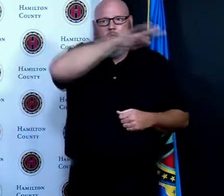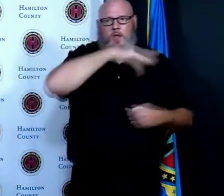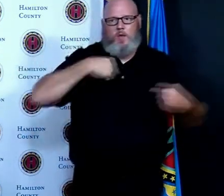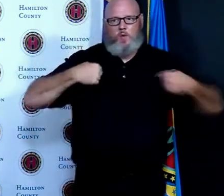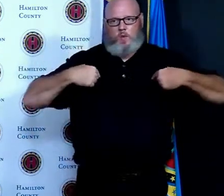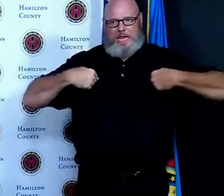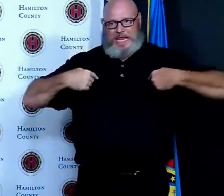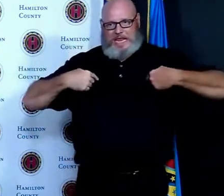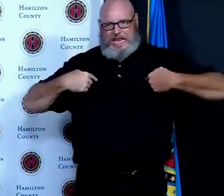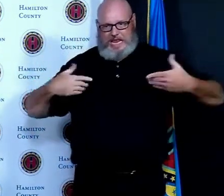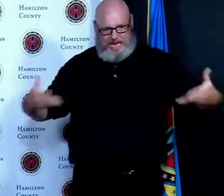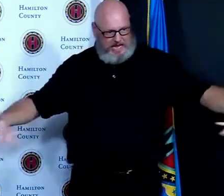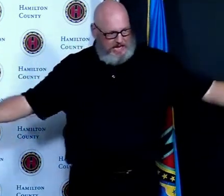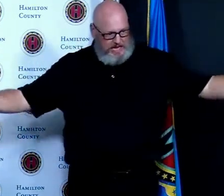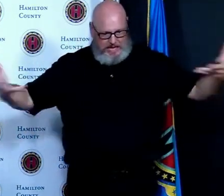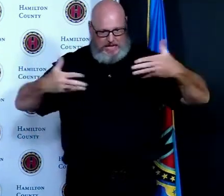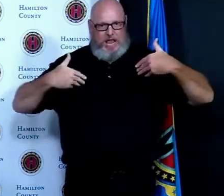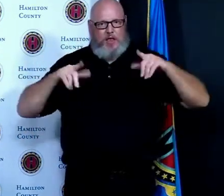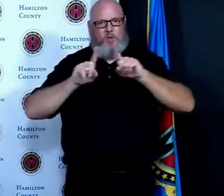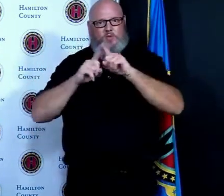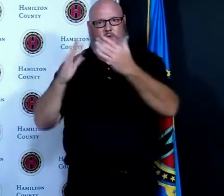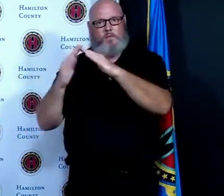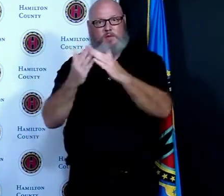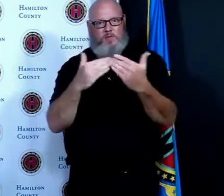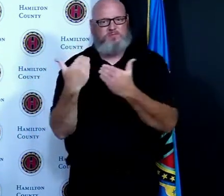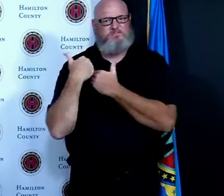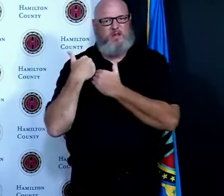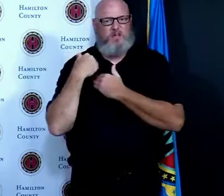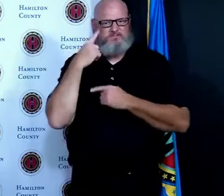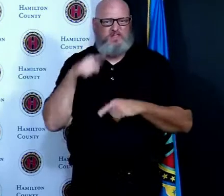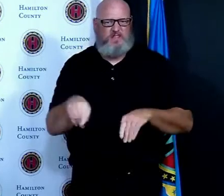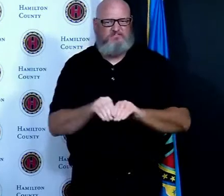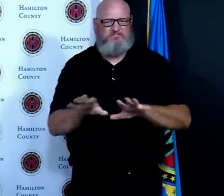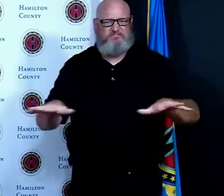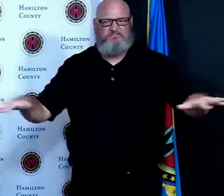I mean we're the ones that as he talks about these indicators you know he's